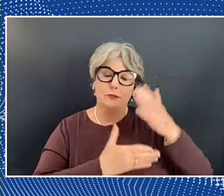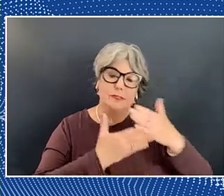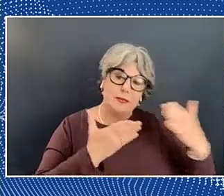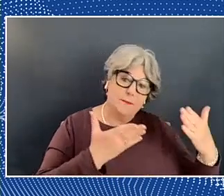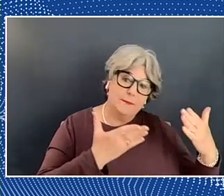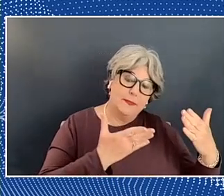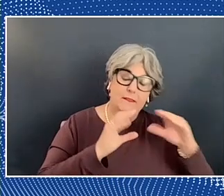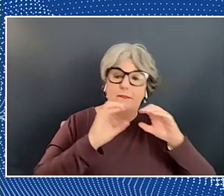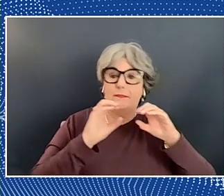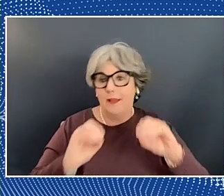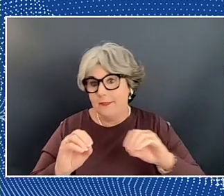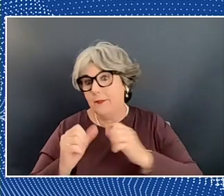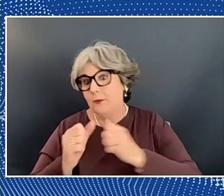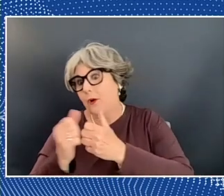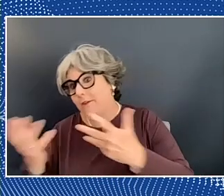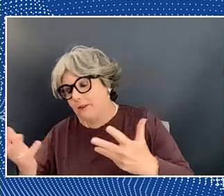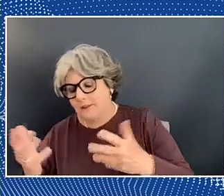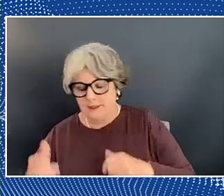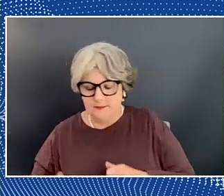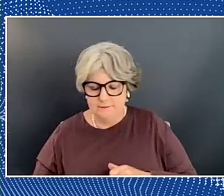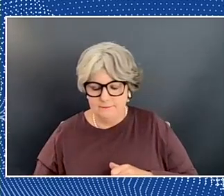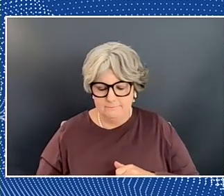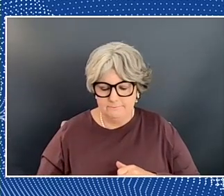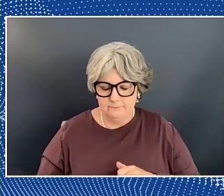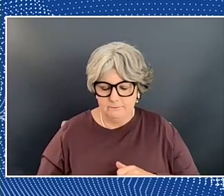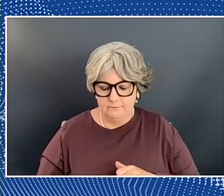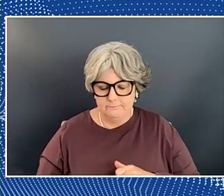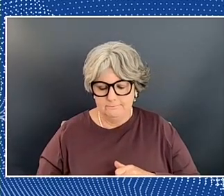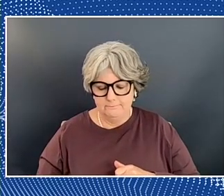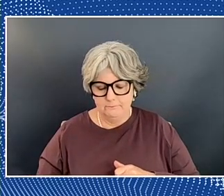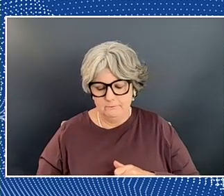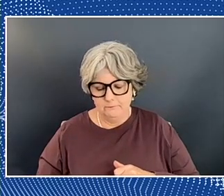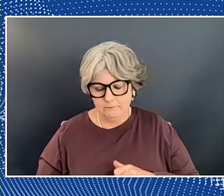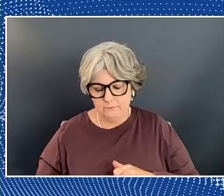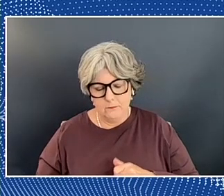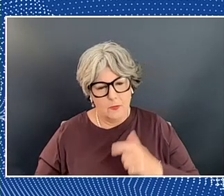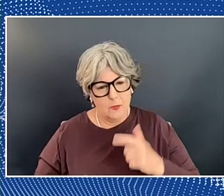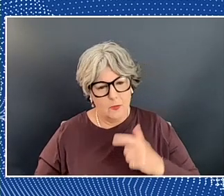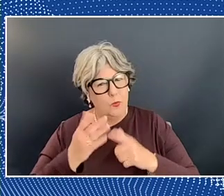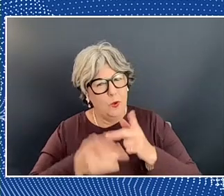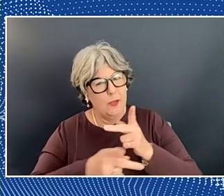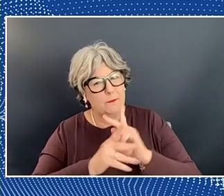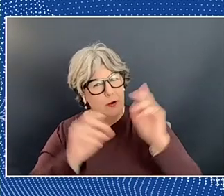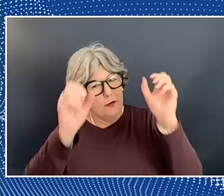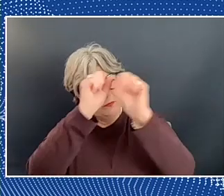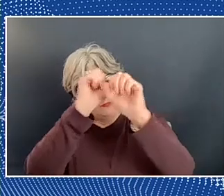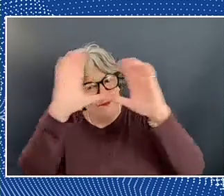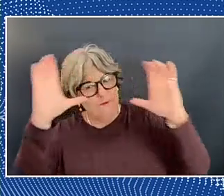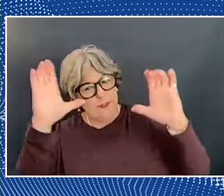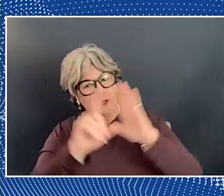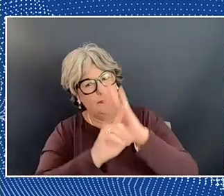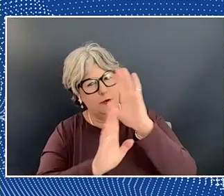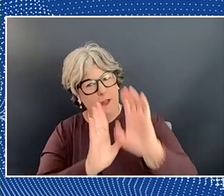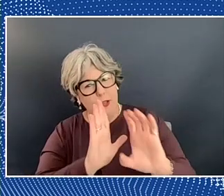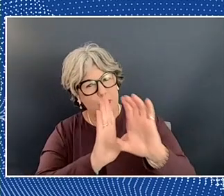And so some specific examples of what borrowers you would envision, you know, their characteristics, whether it's age,